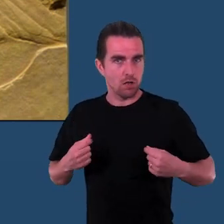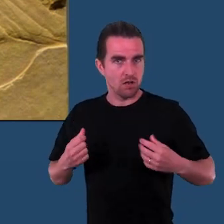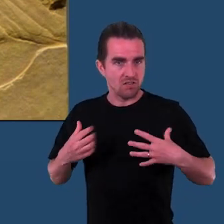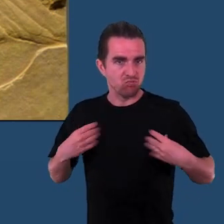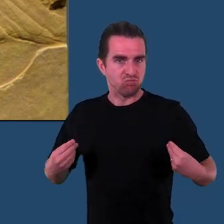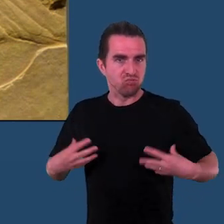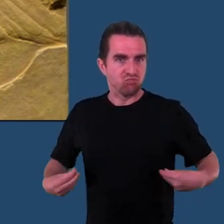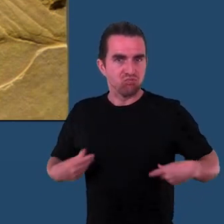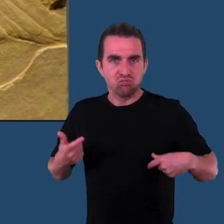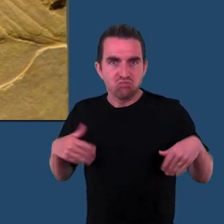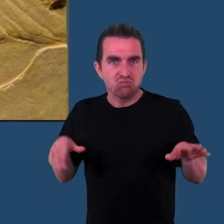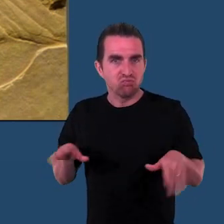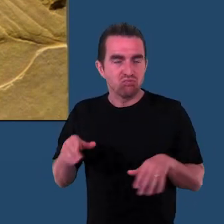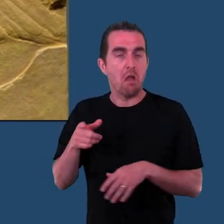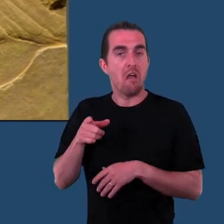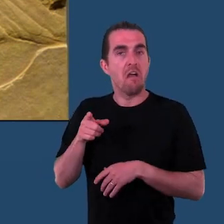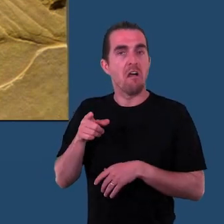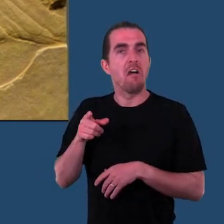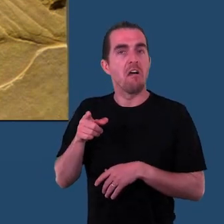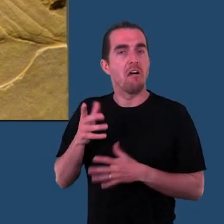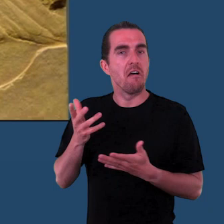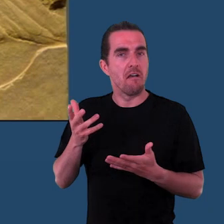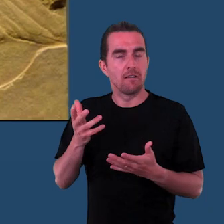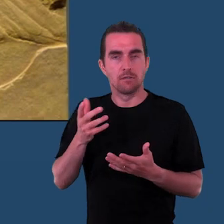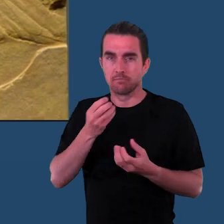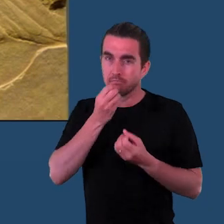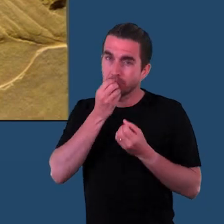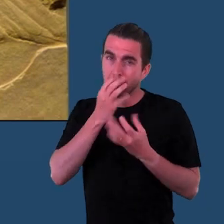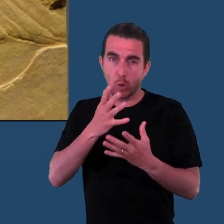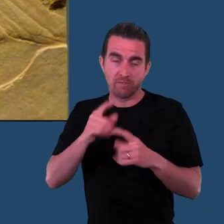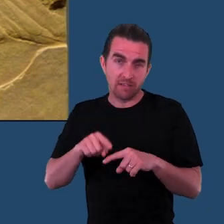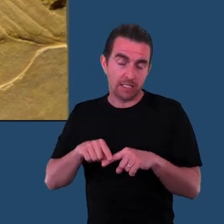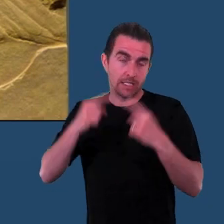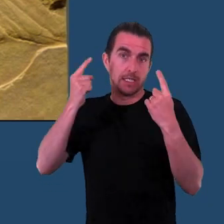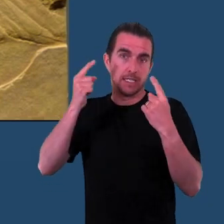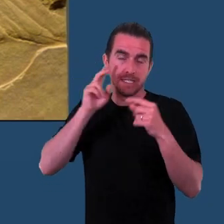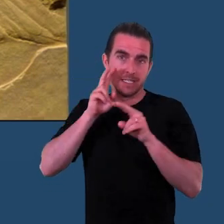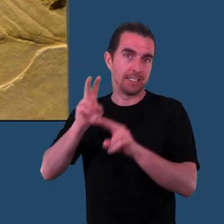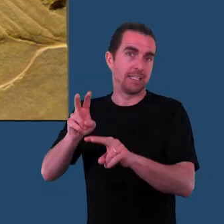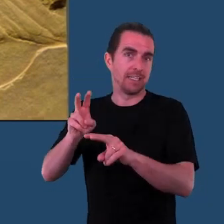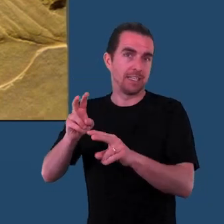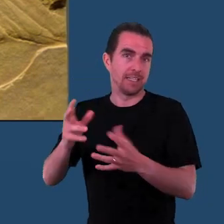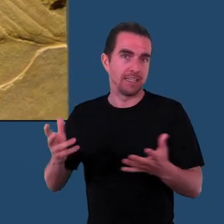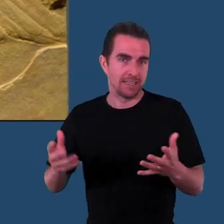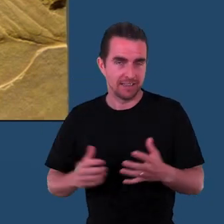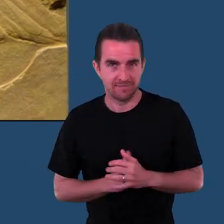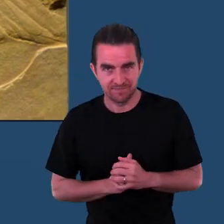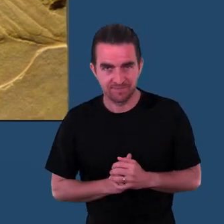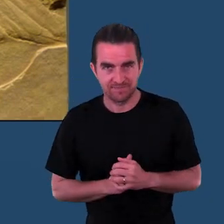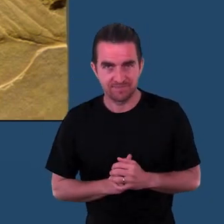which are essentially just modified scales. So, yeah, it's a very beautiful and unique specimen.